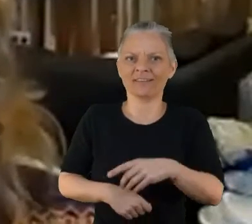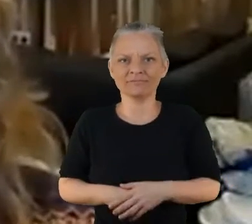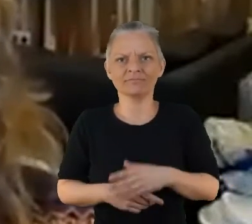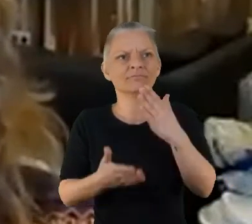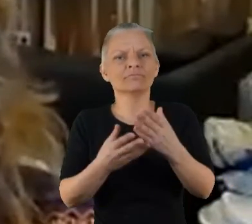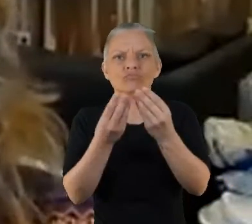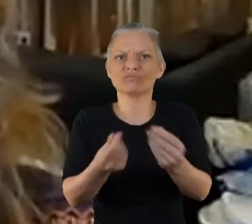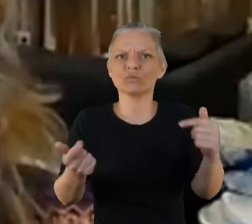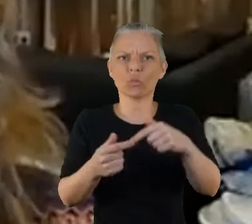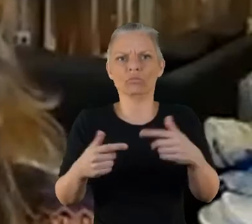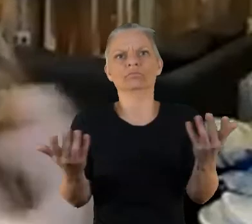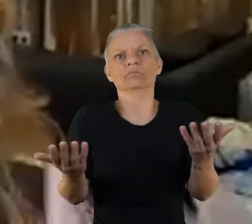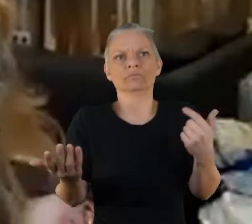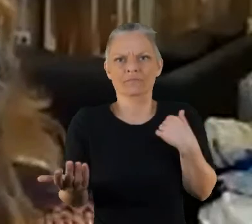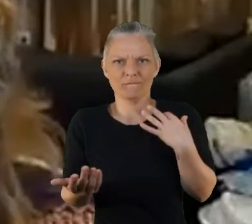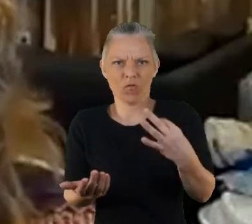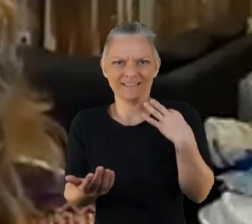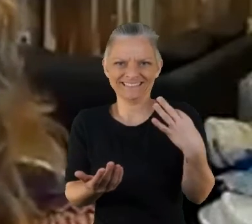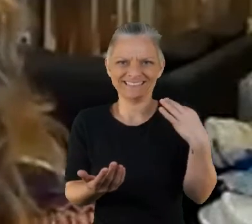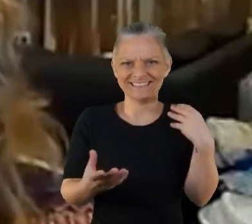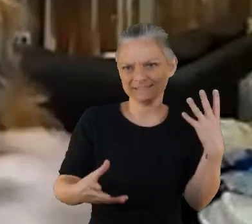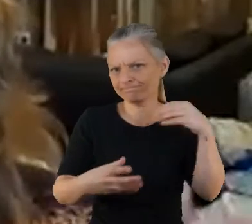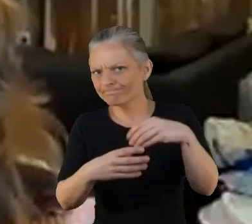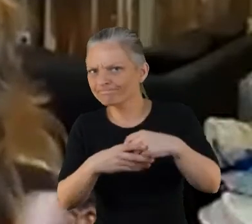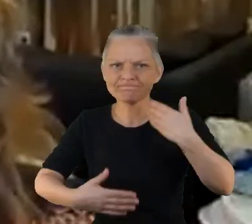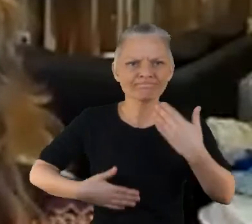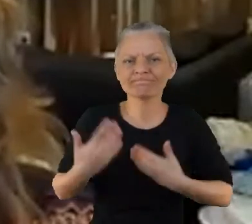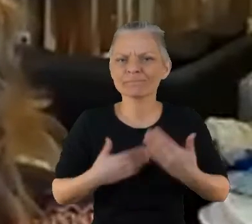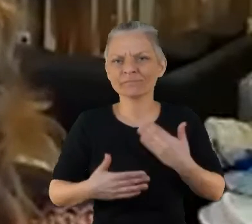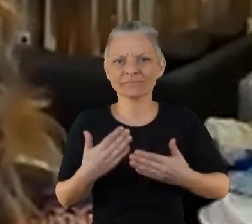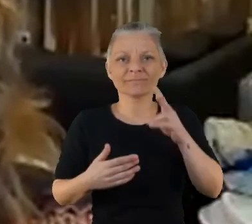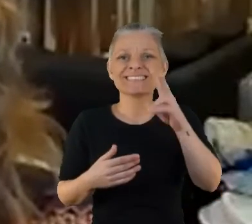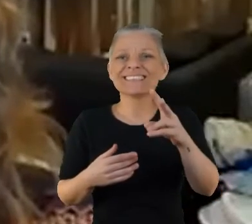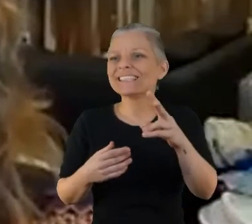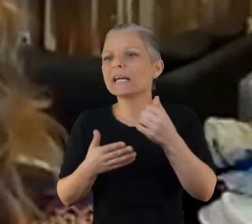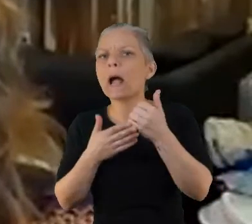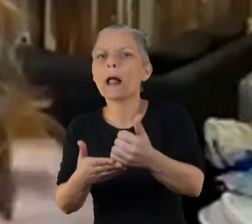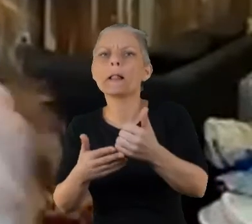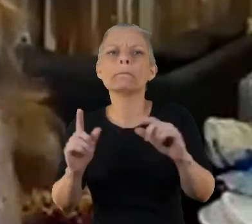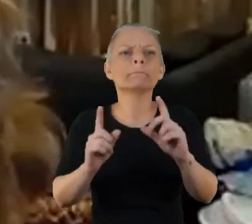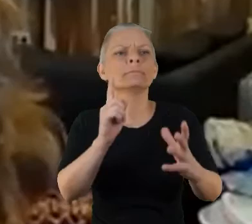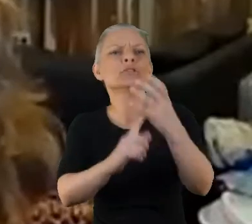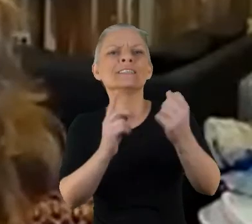gives a kind of communal feel, a connection, that peer support is not just in one area.